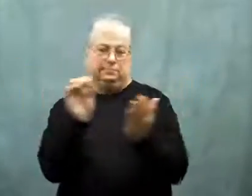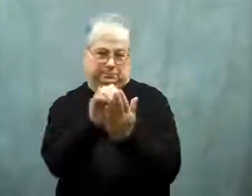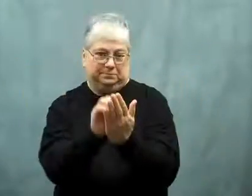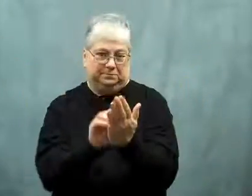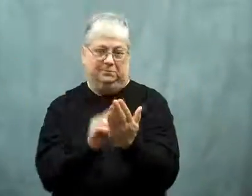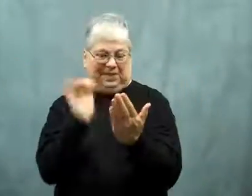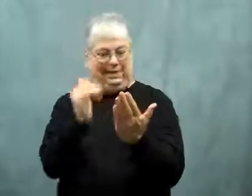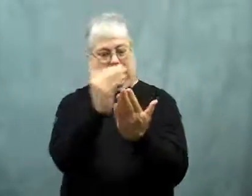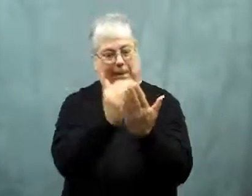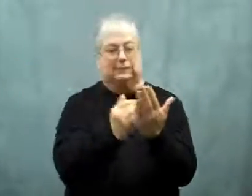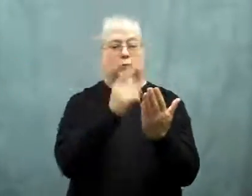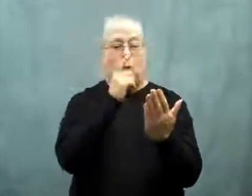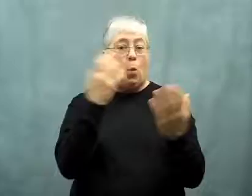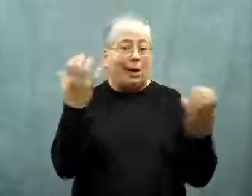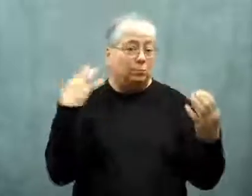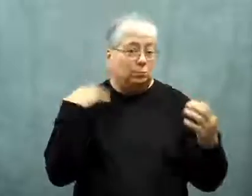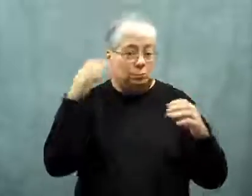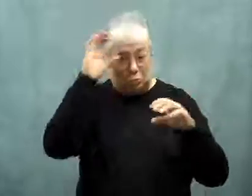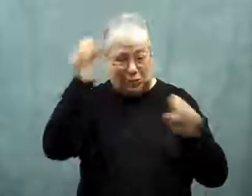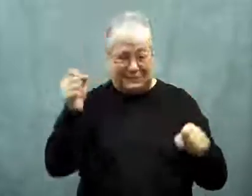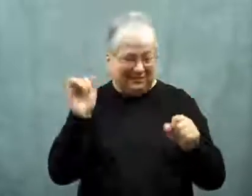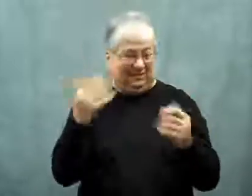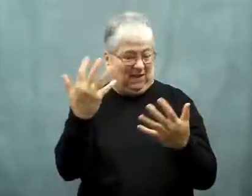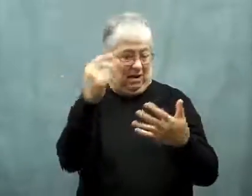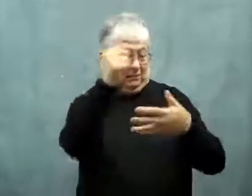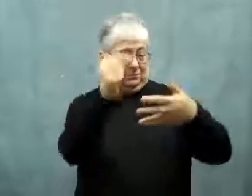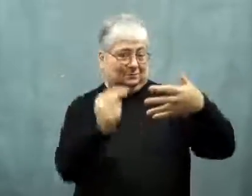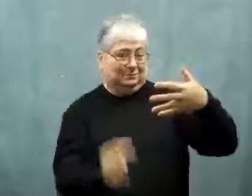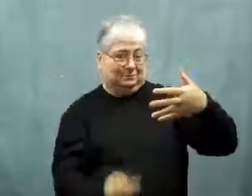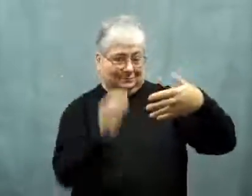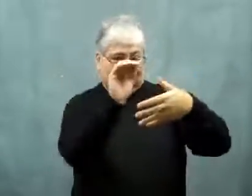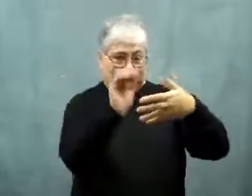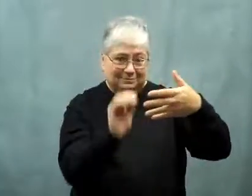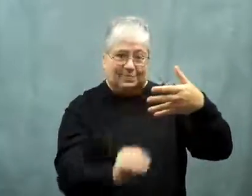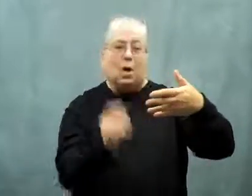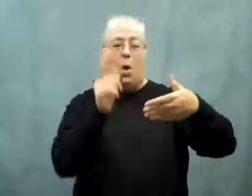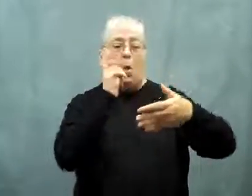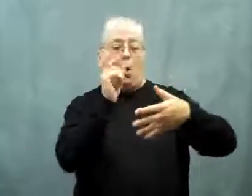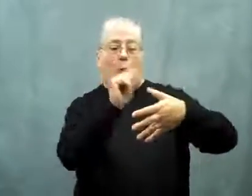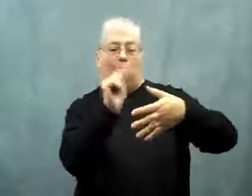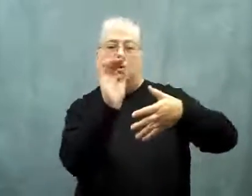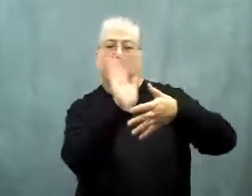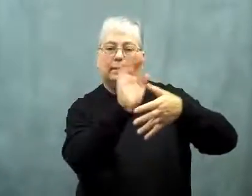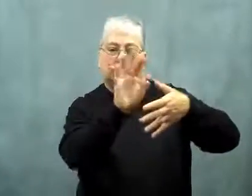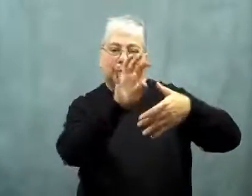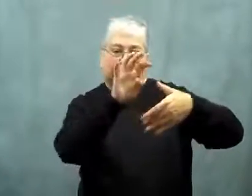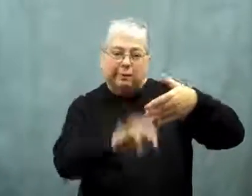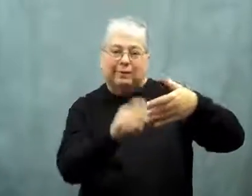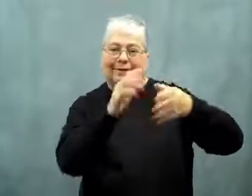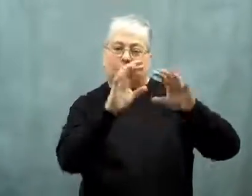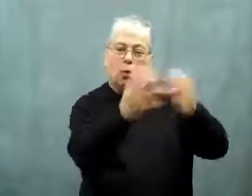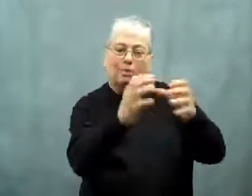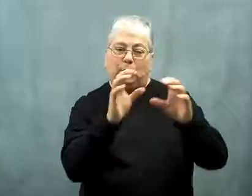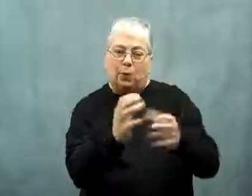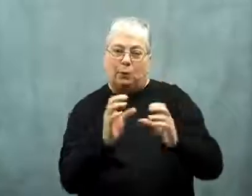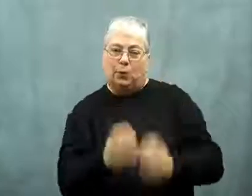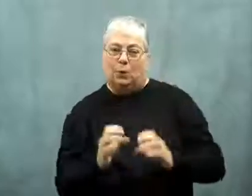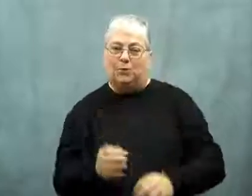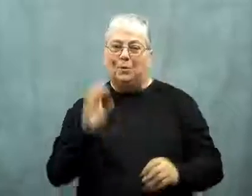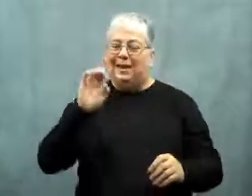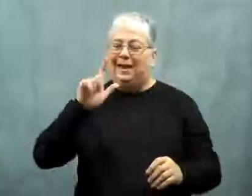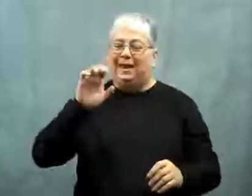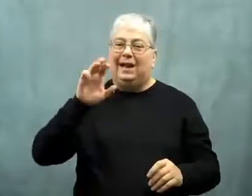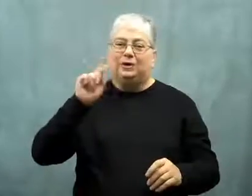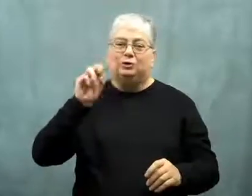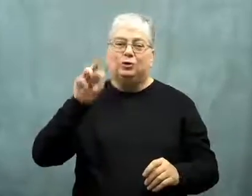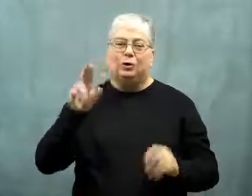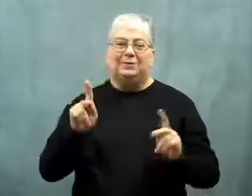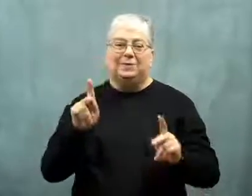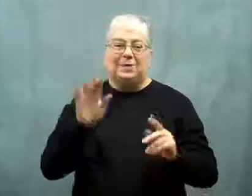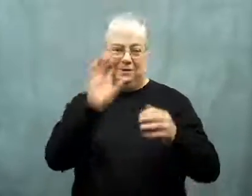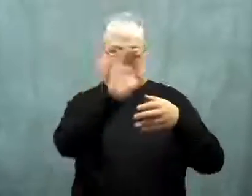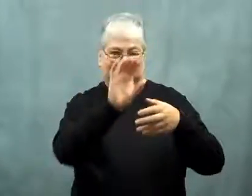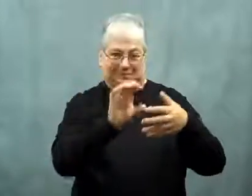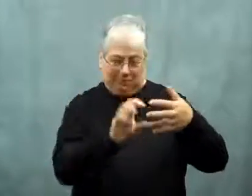The candidates are listed (five this year), and the electors for each candidate.